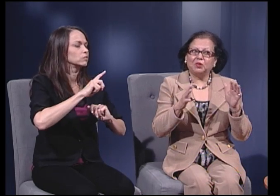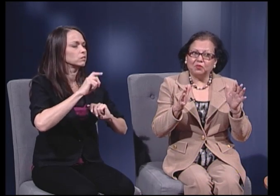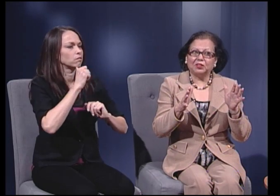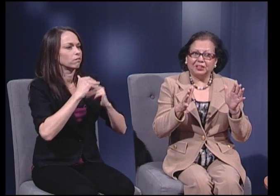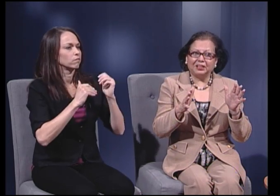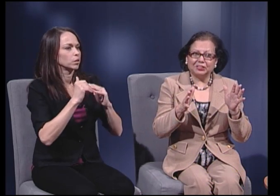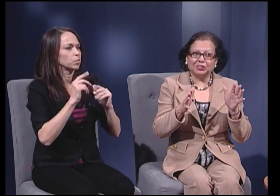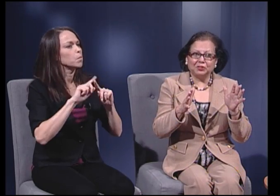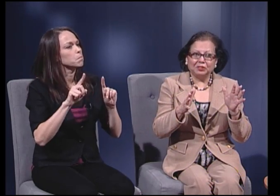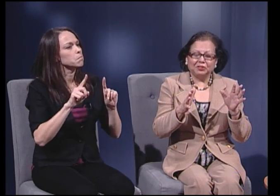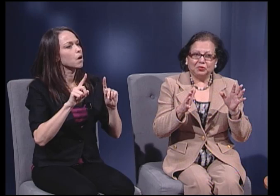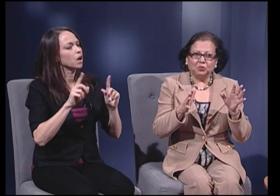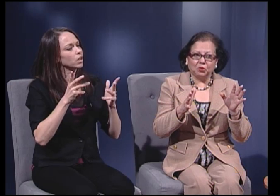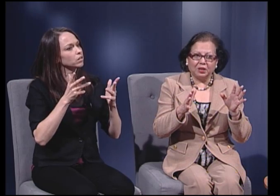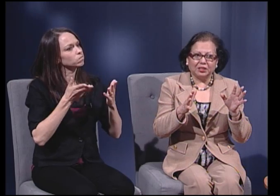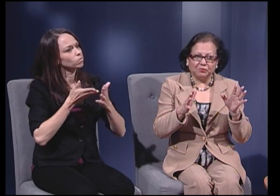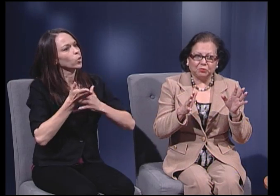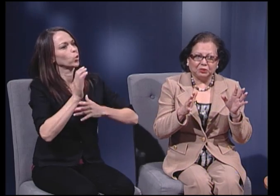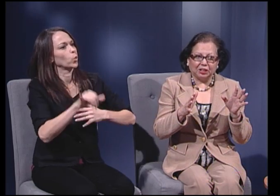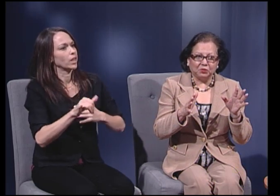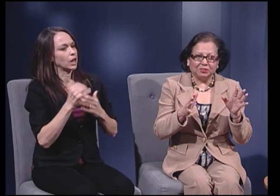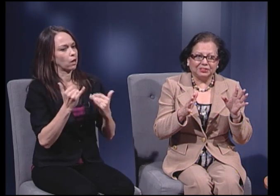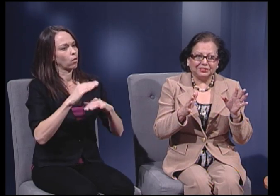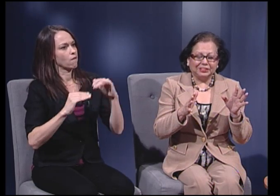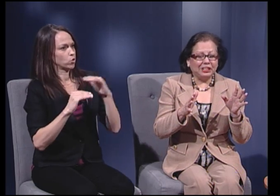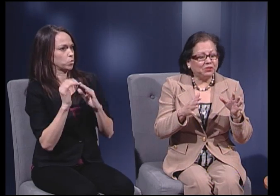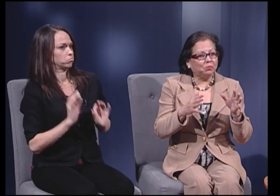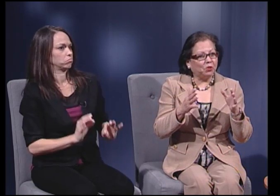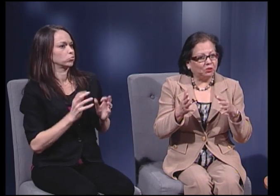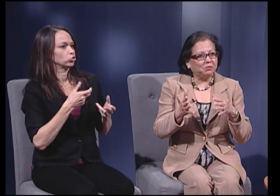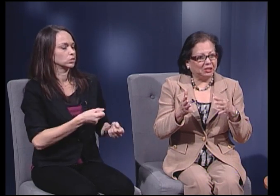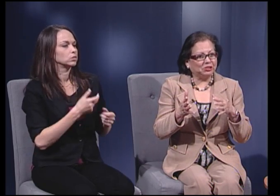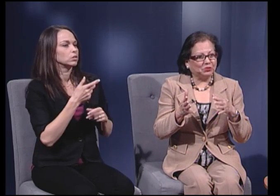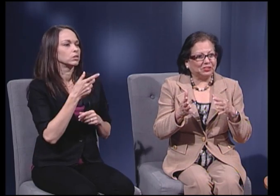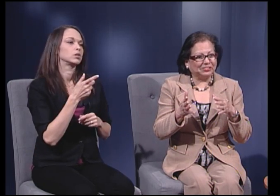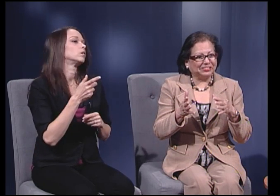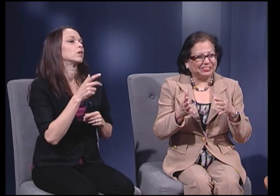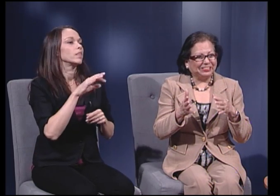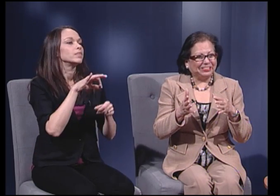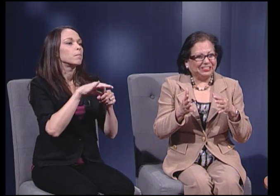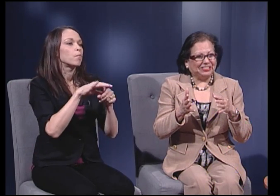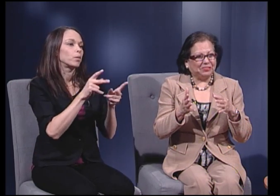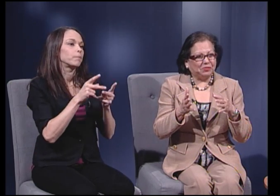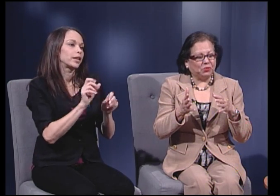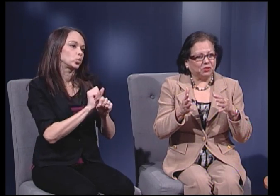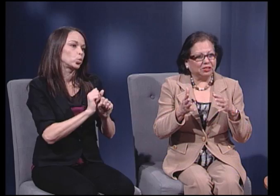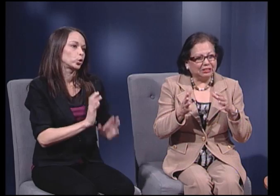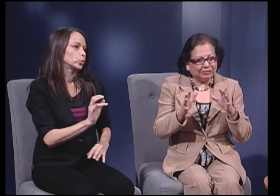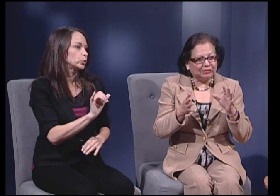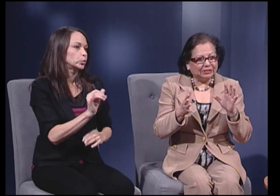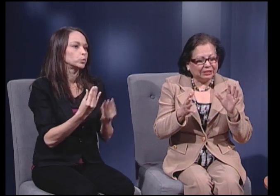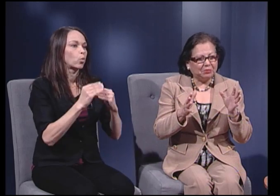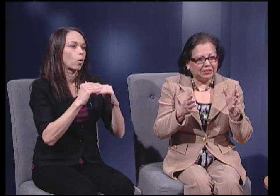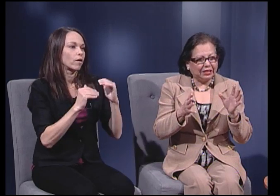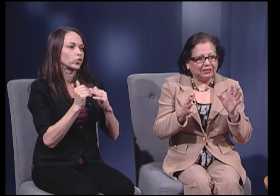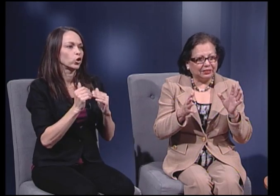over that and actually, we're quite comfortable now with it. Even our polling place workers that were a little intimidated